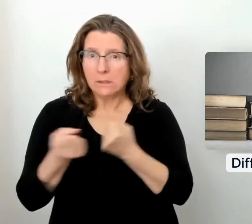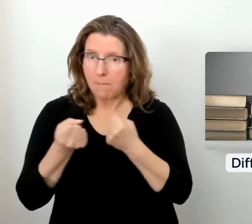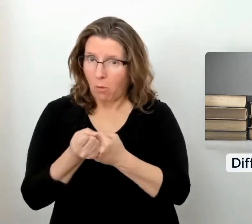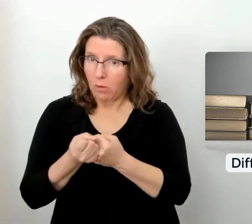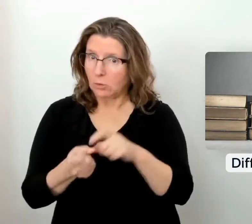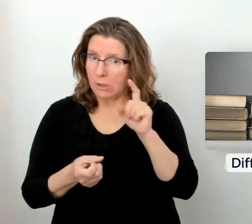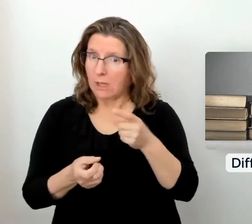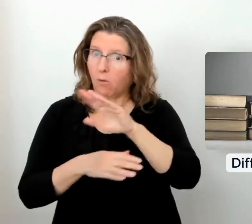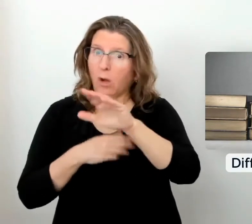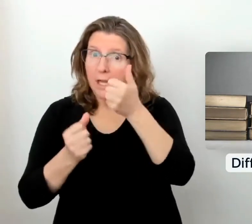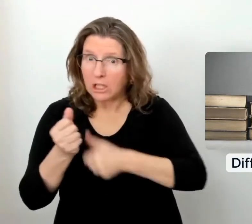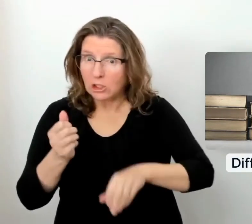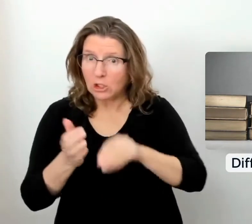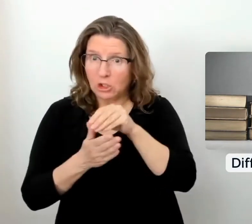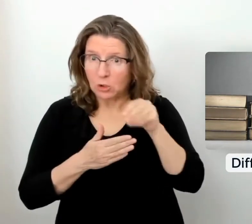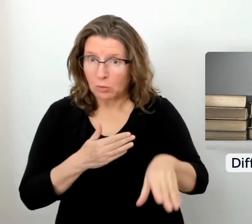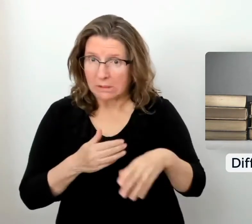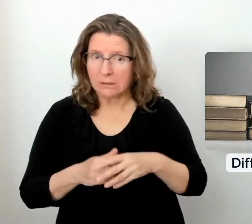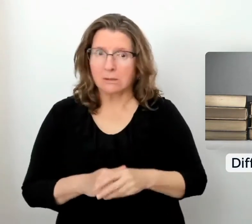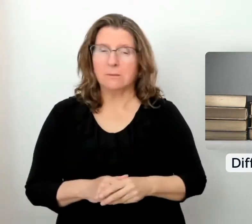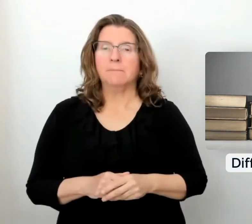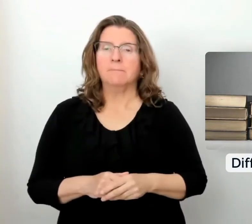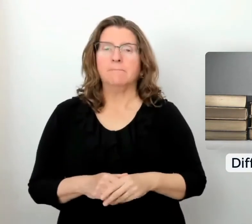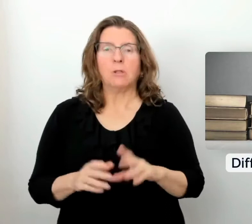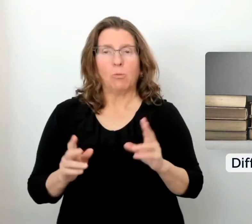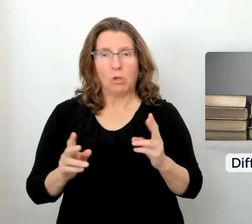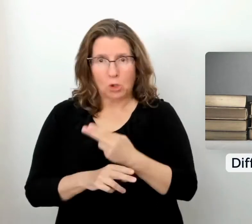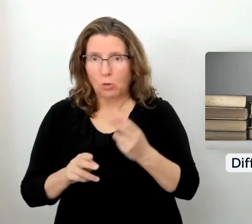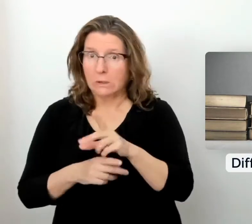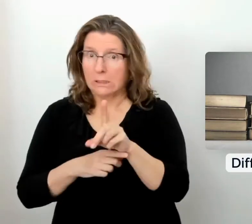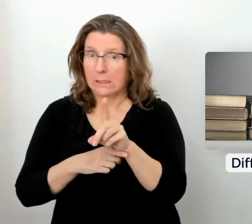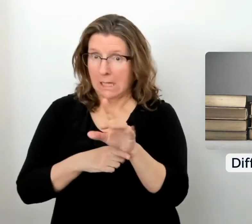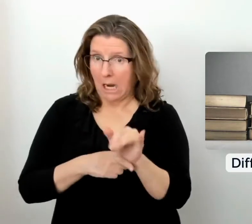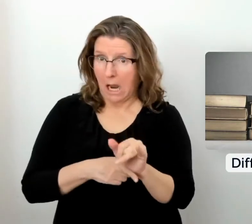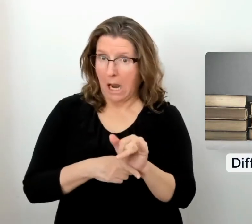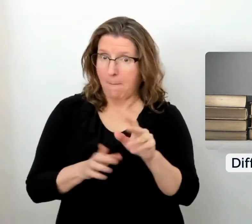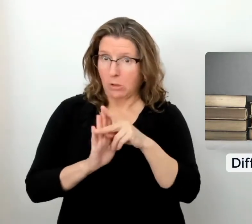We put in place various strategies and tools to support them as individuals.